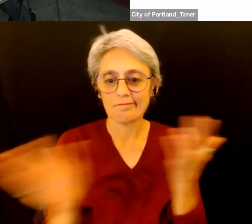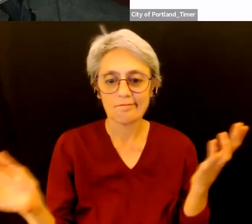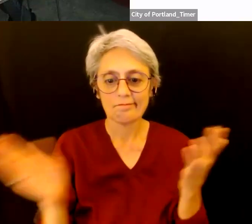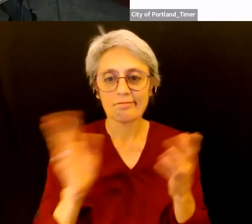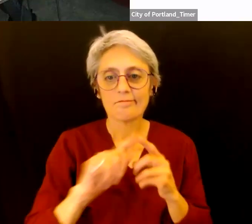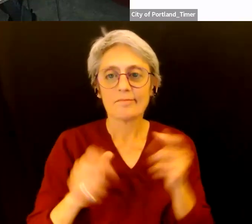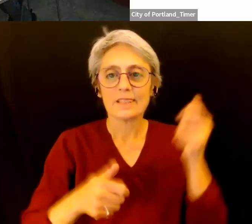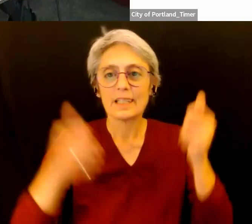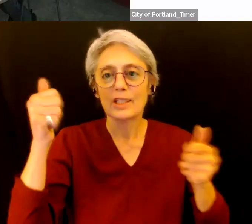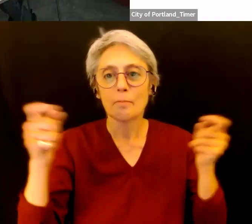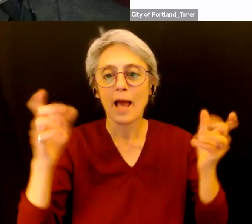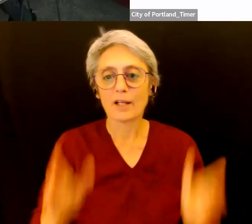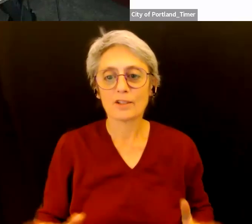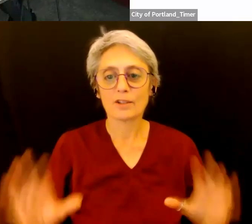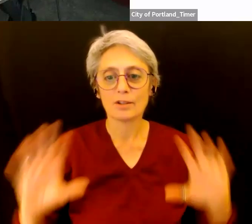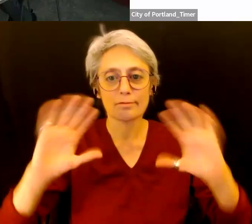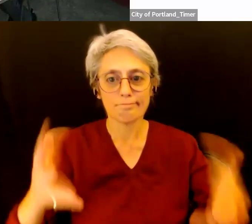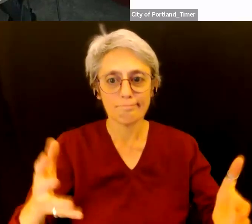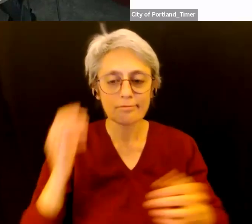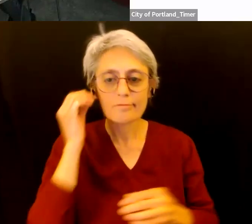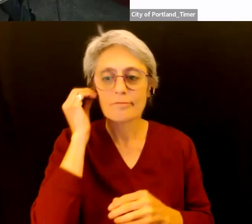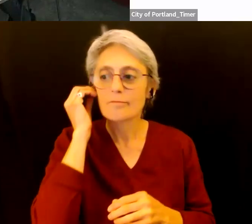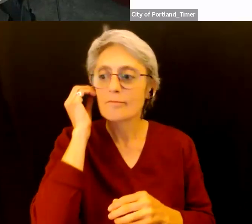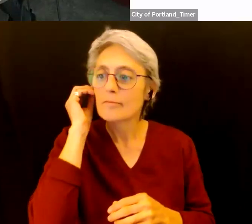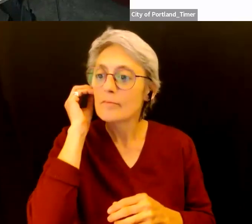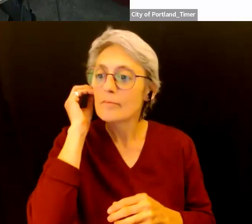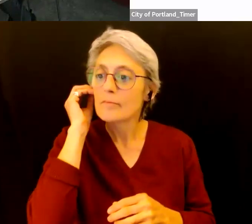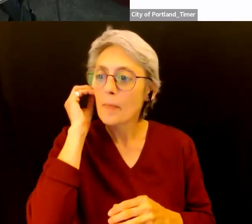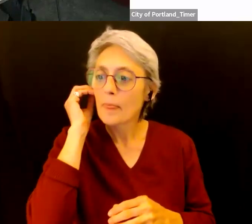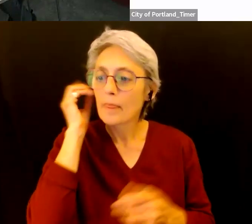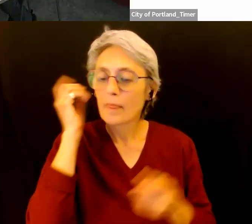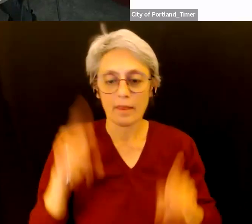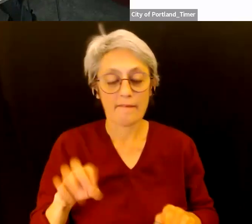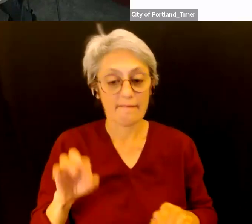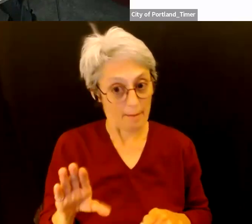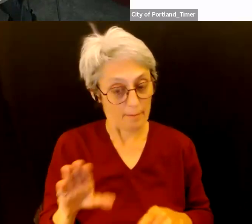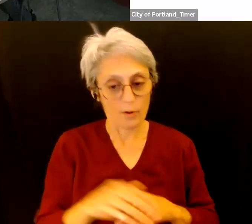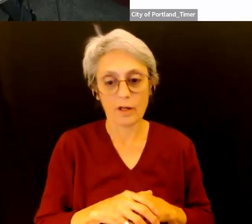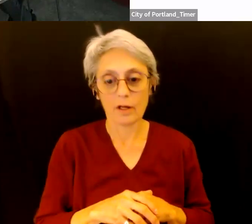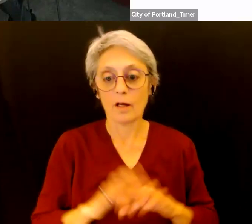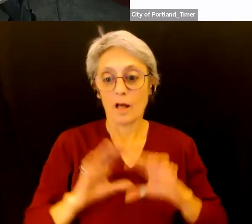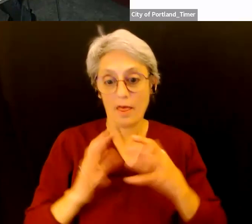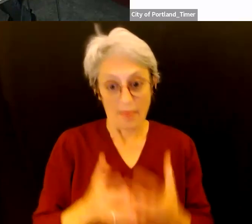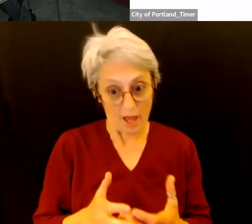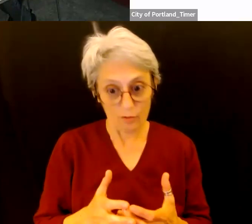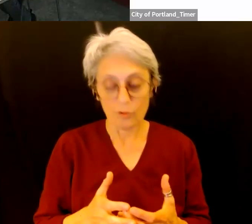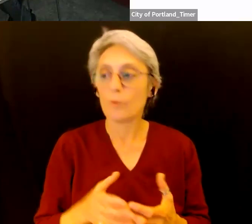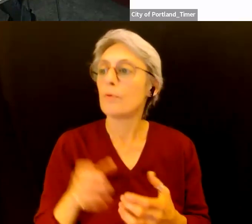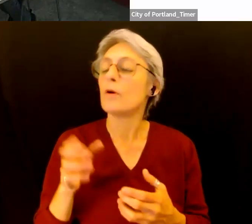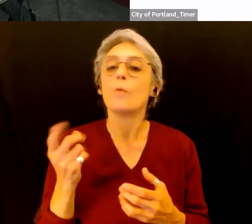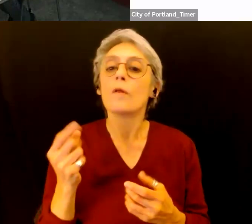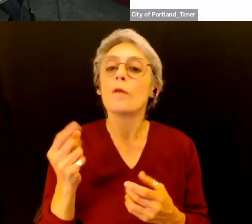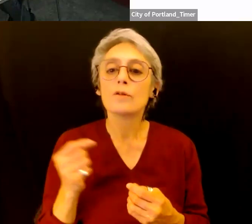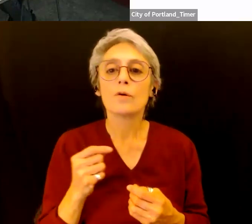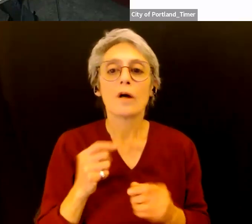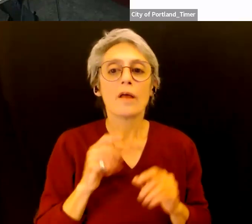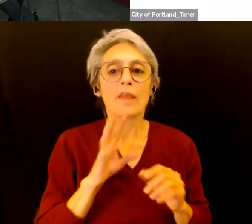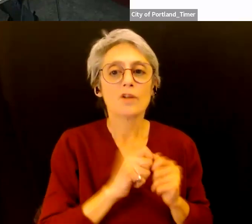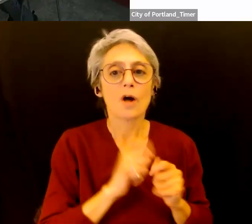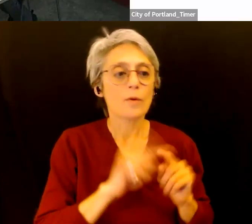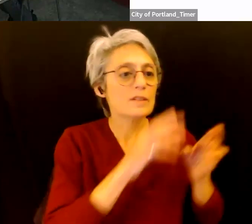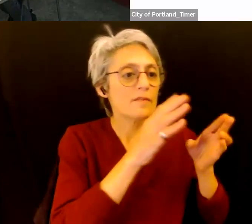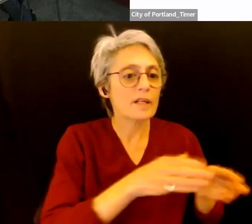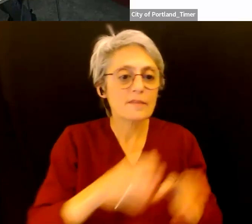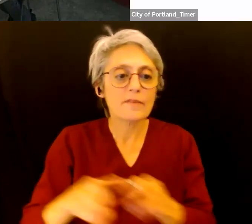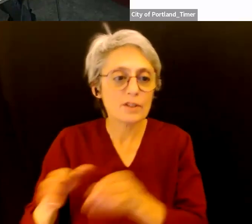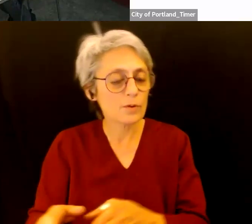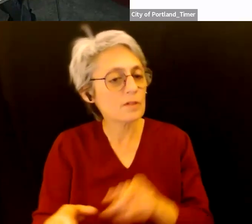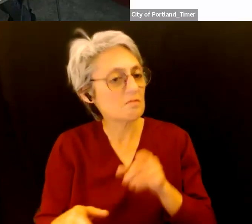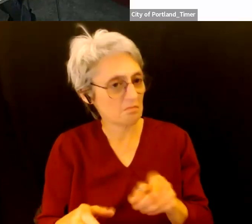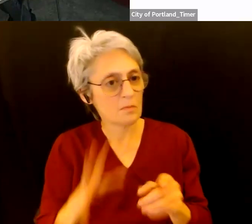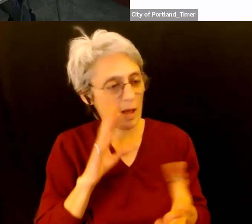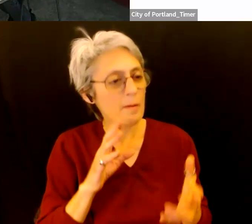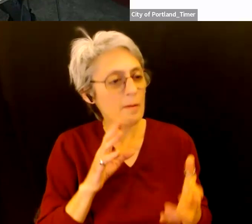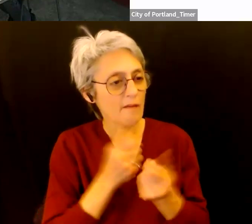In February, that entire group was approaching individuals And telling them that they may be impacted employees and they were doing it without the aid of seniority lists.